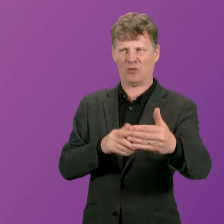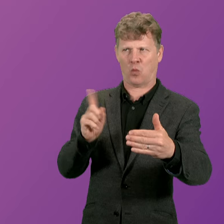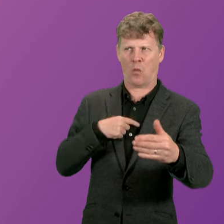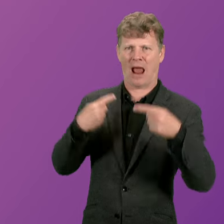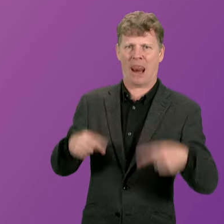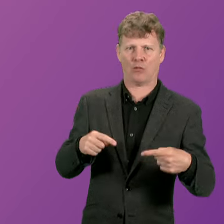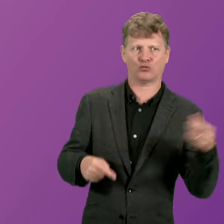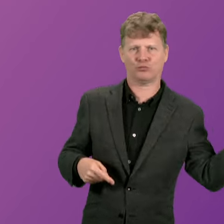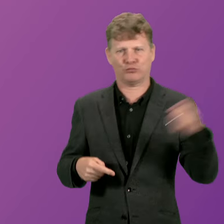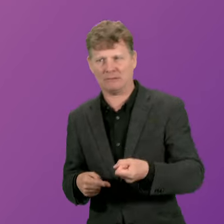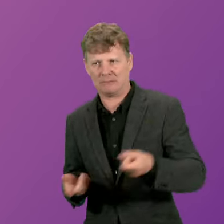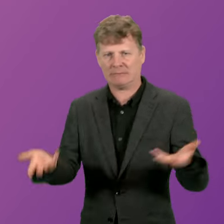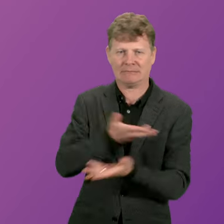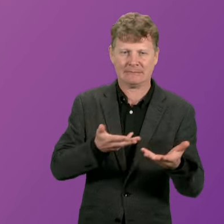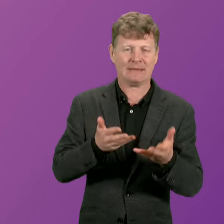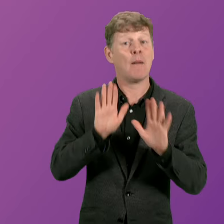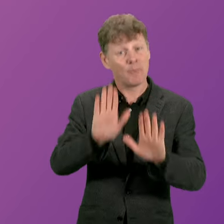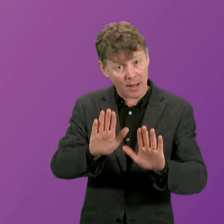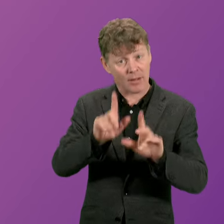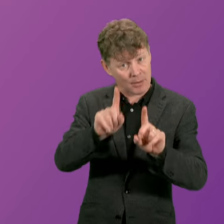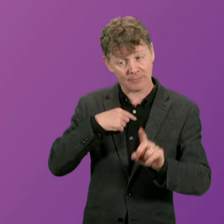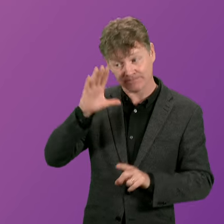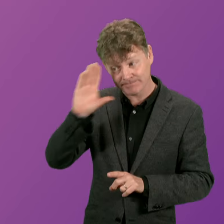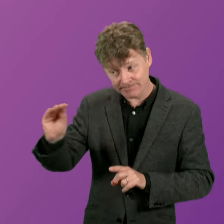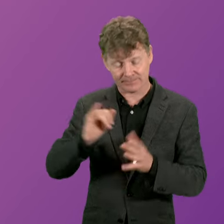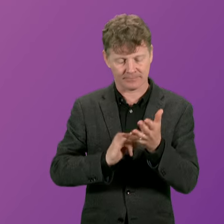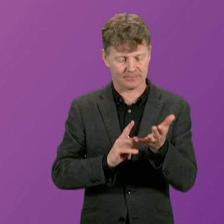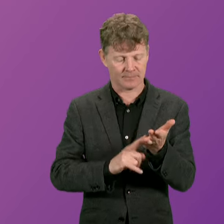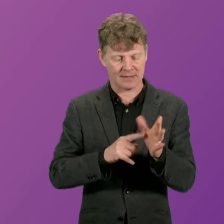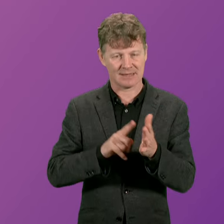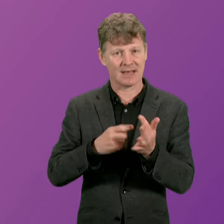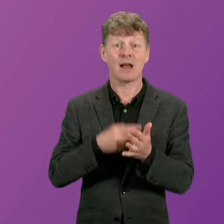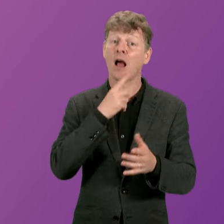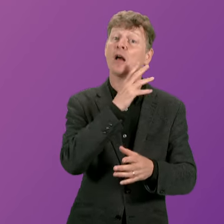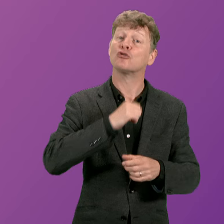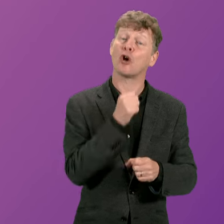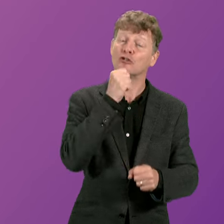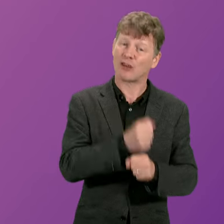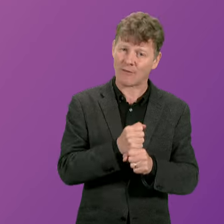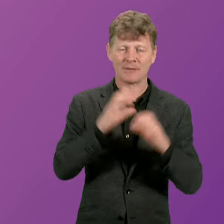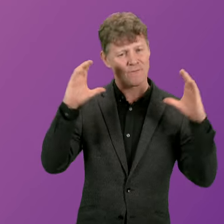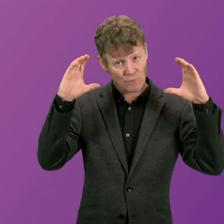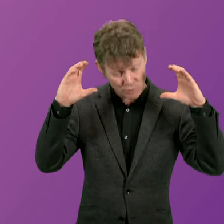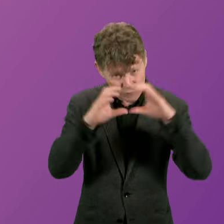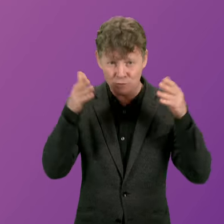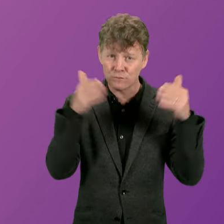However, I can say that the Government’s focus is on meeting the country’s energy security needs,